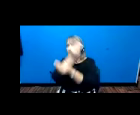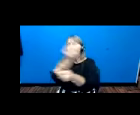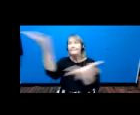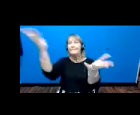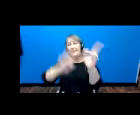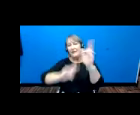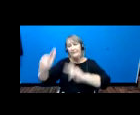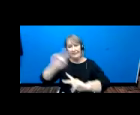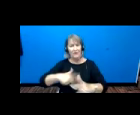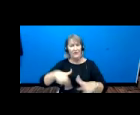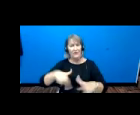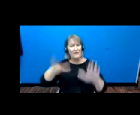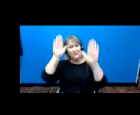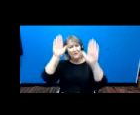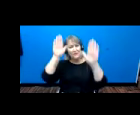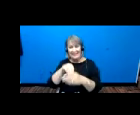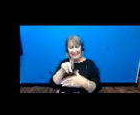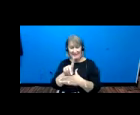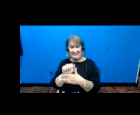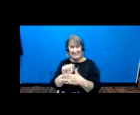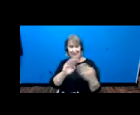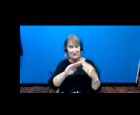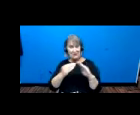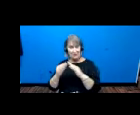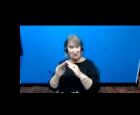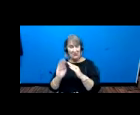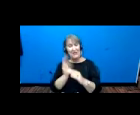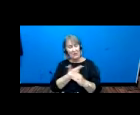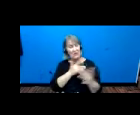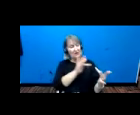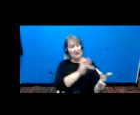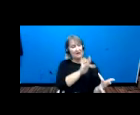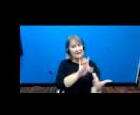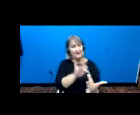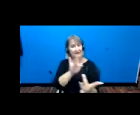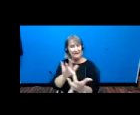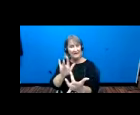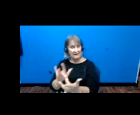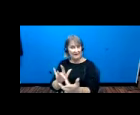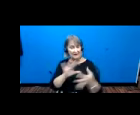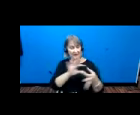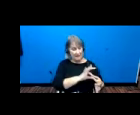of being in the disability community is that we are very connected with each other and we do share information.